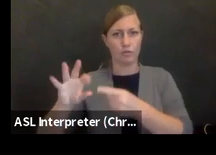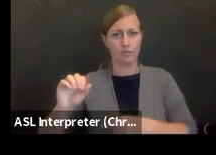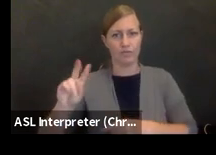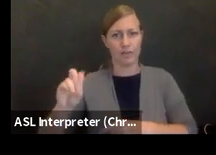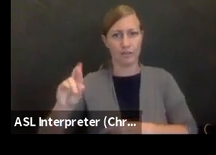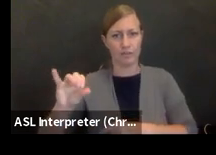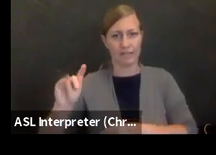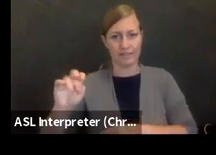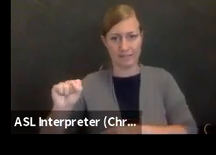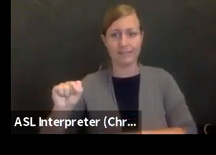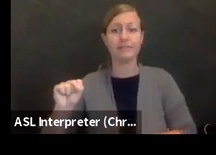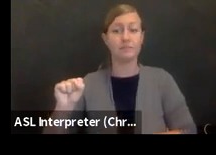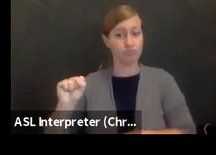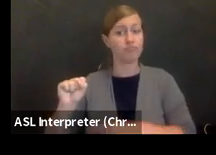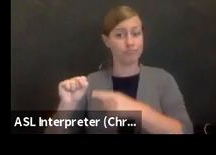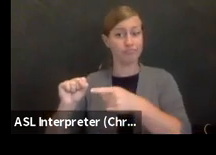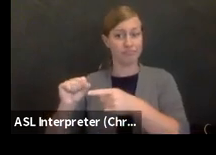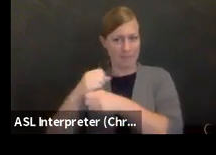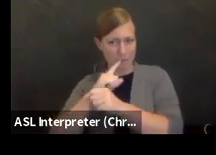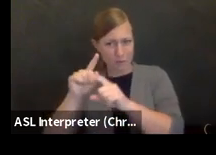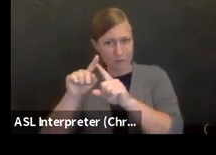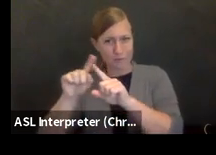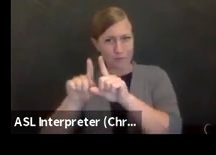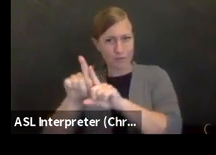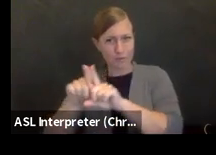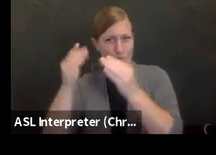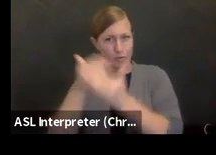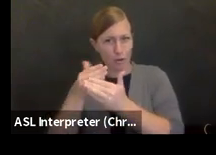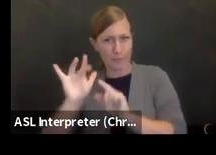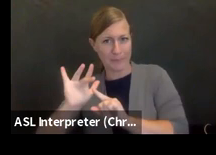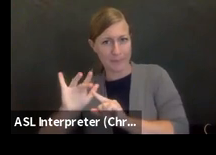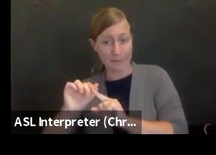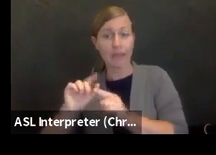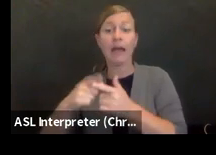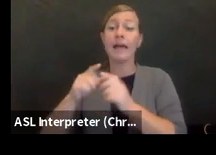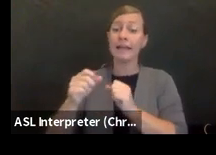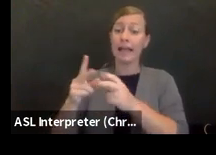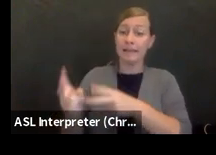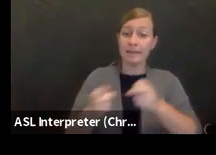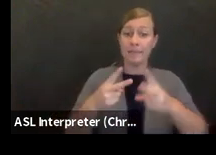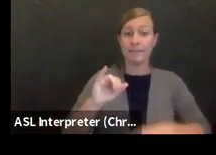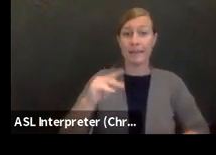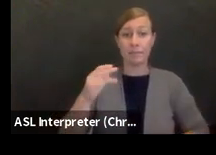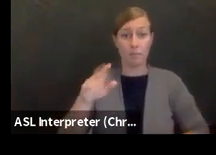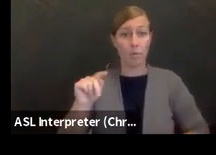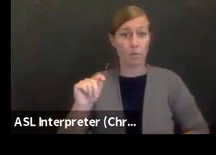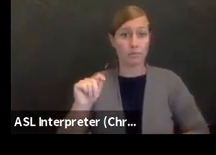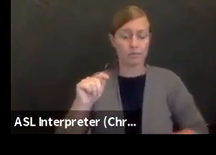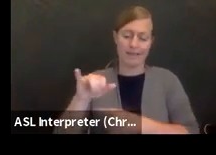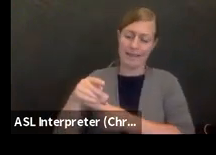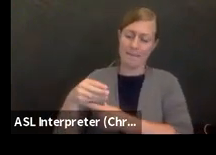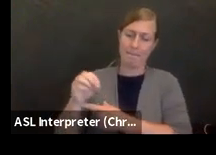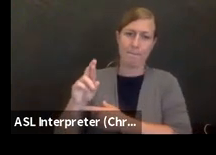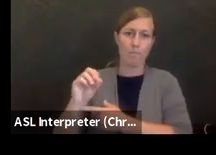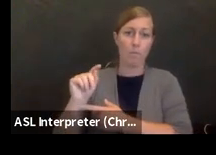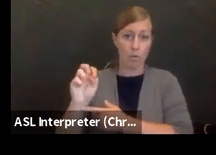ESD 112-- Kristina Wambold: Yeah, I want to make sure that stars check or I can import for download. I just added it to my favorites. I went back to my course.